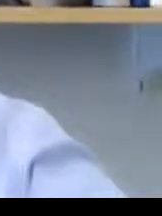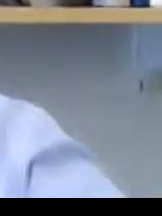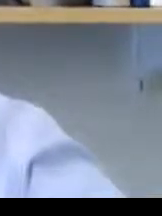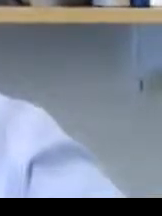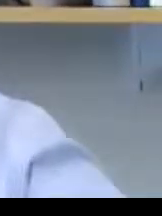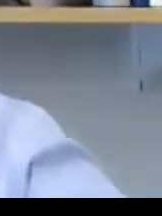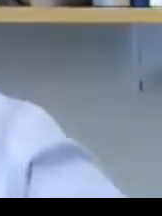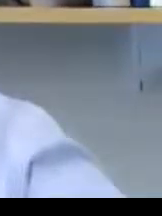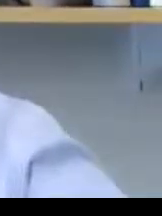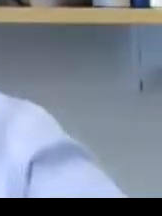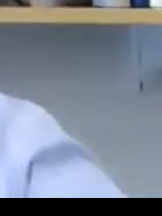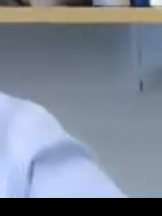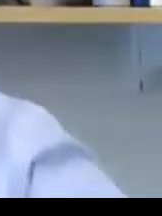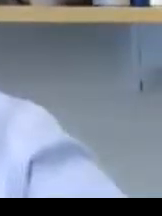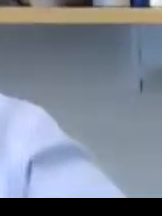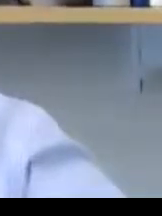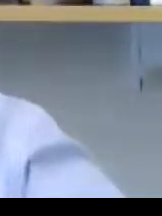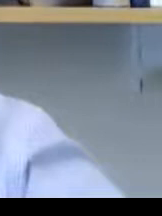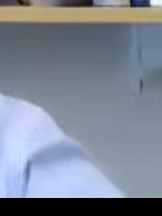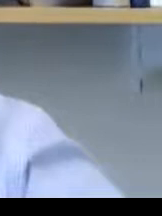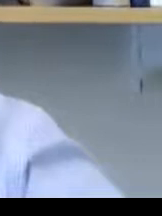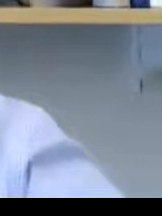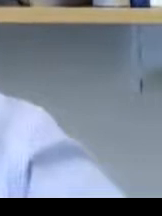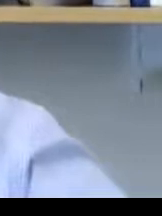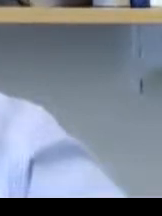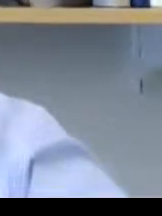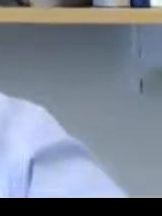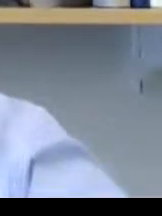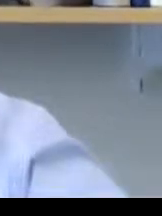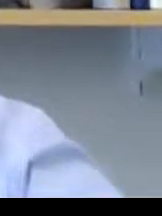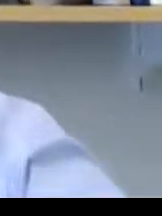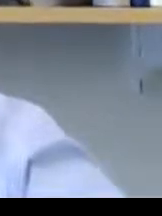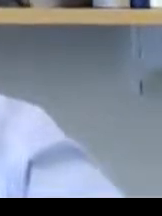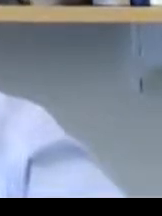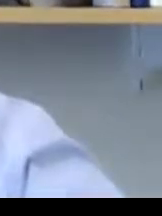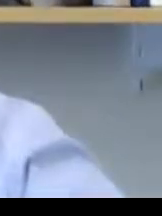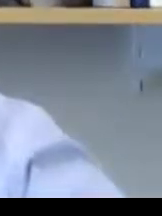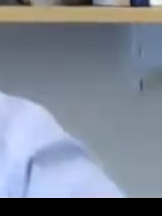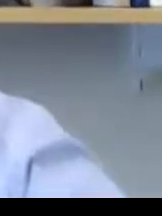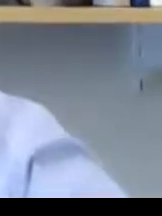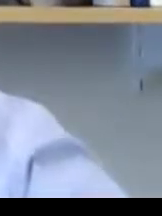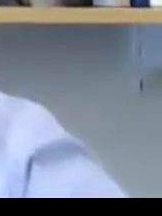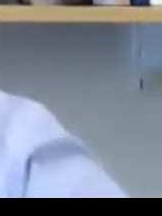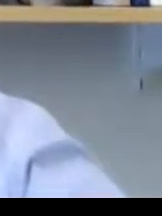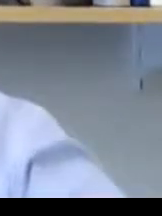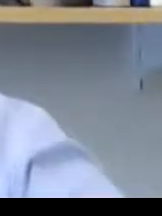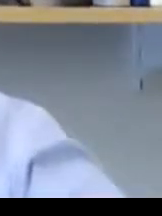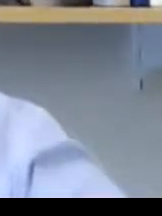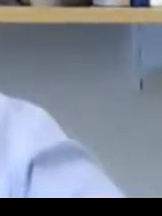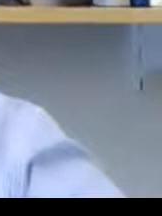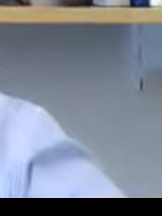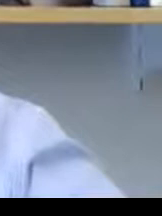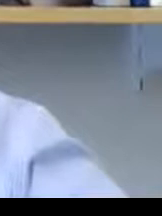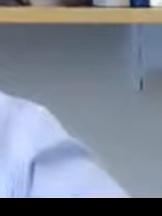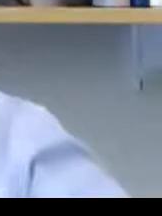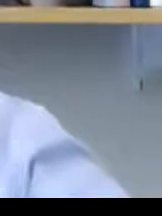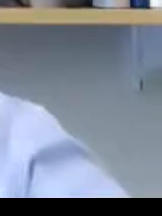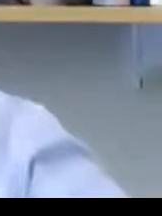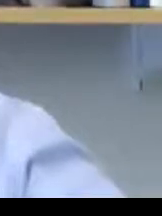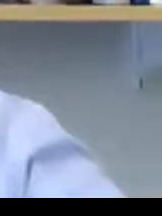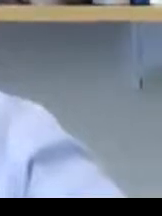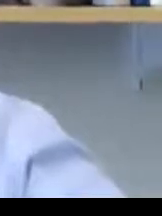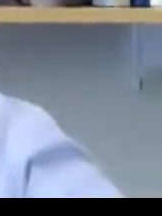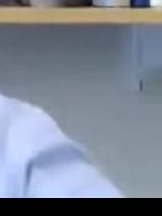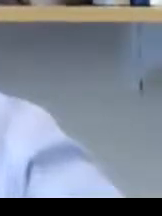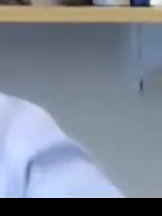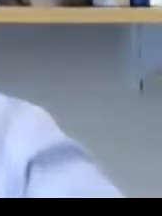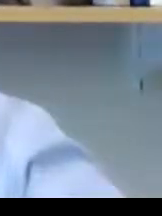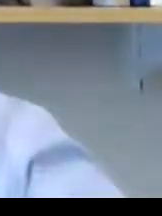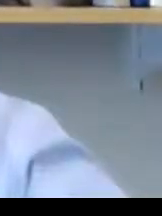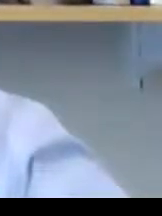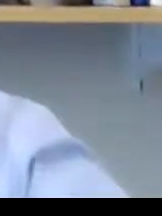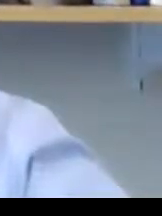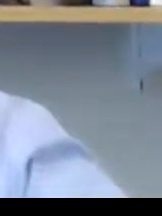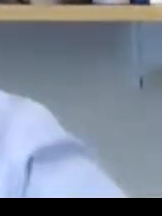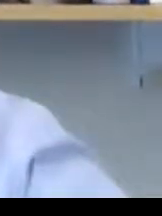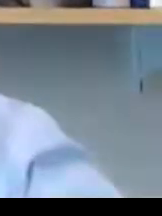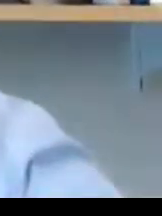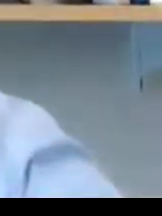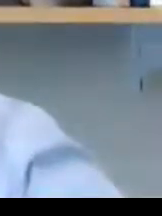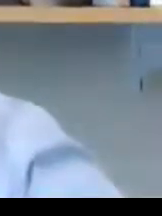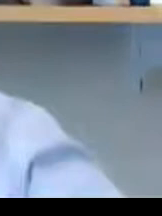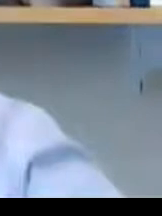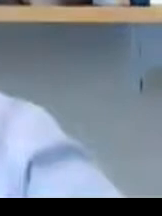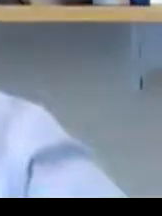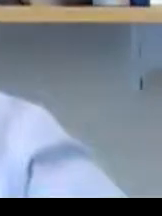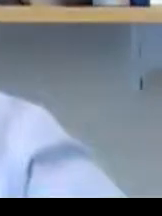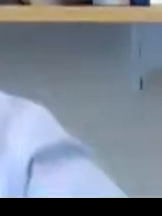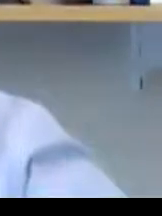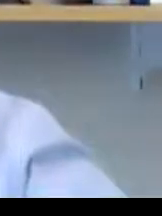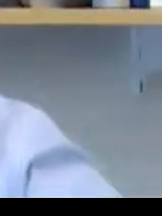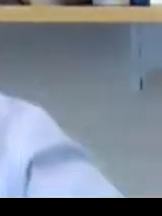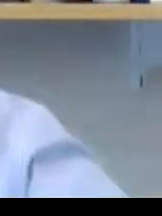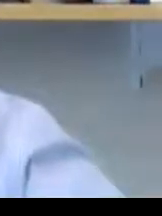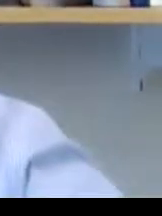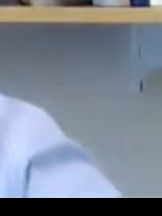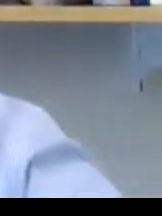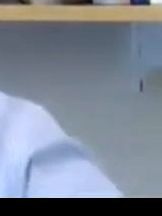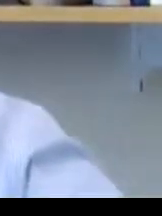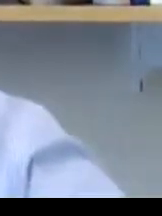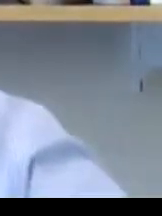Thank you. I'm just going to share my screen. Great. Well, thank you for providing me with the opportunity to present the compendium of disability data collection methods. Before I begin, I'd like to thank NIDDILRR for funding this project, and I'm like to acknowledge